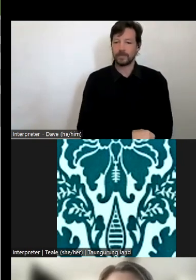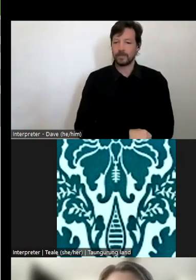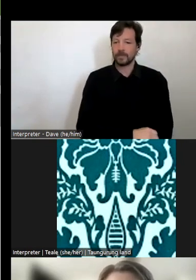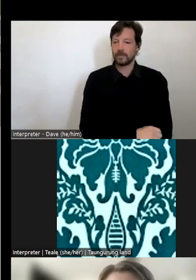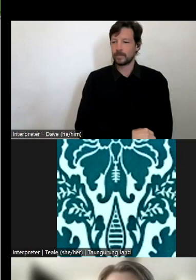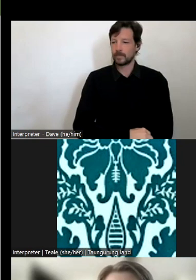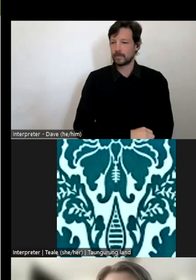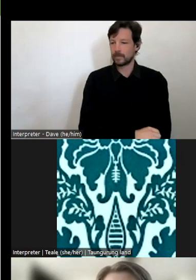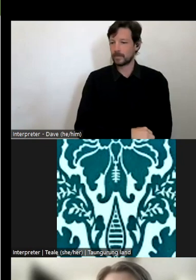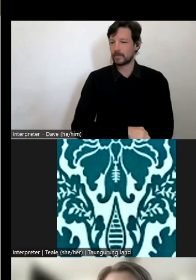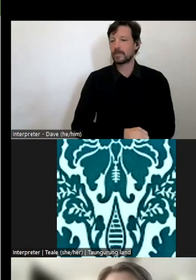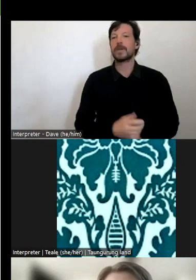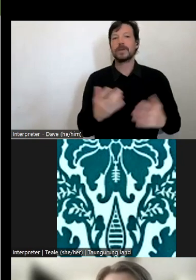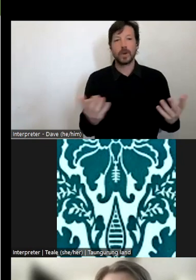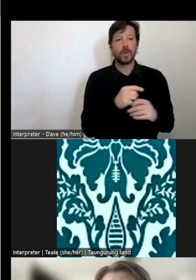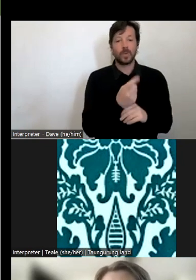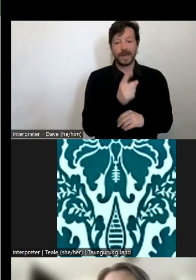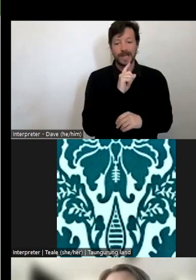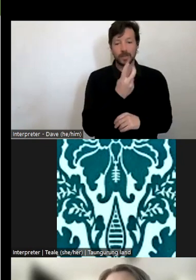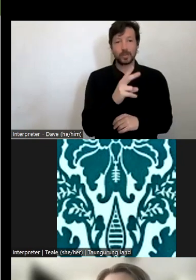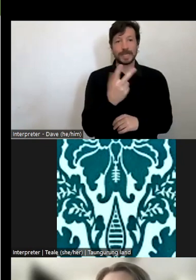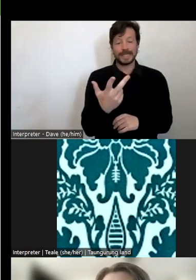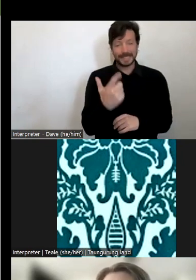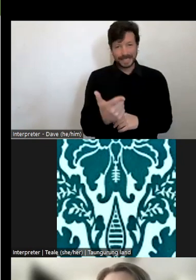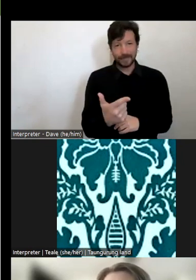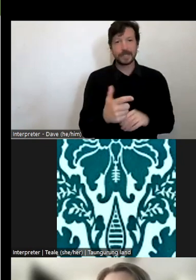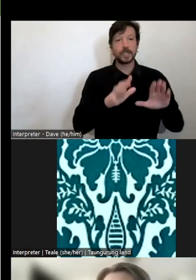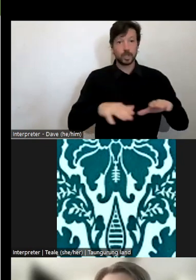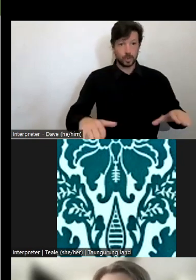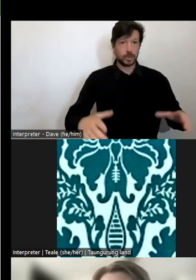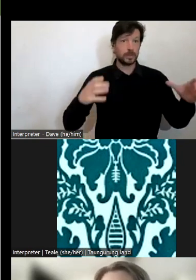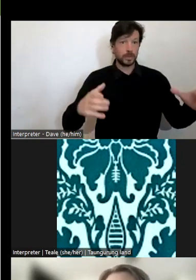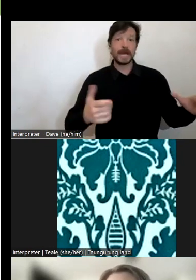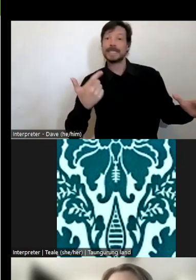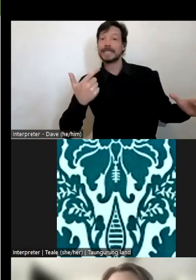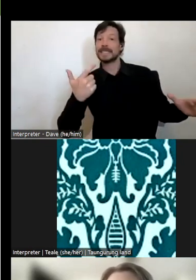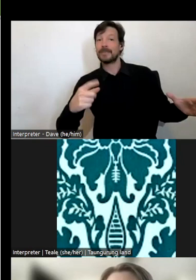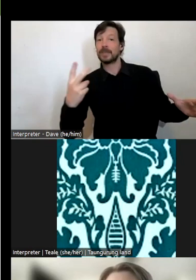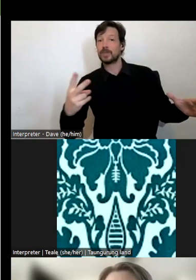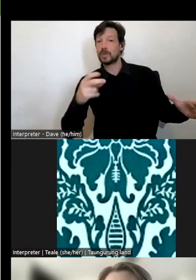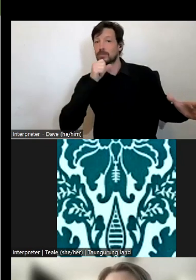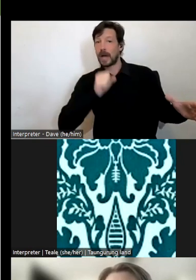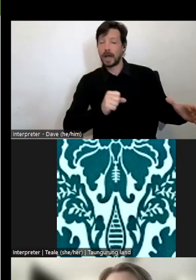Out of those 127 children, 72 were males and 55 females,